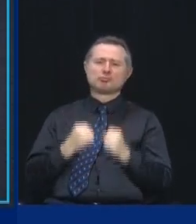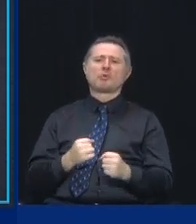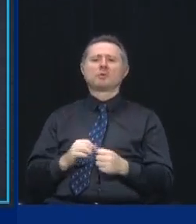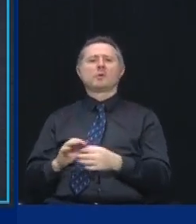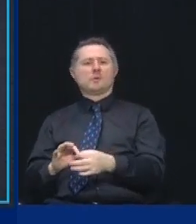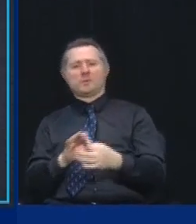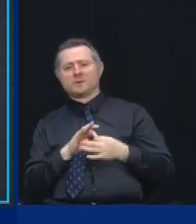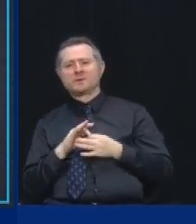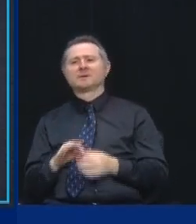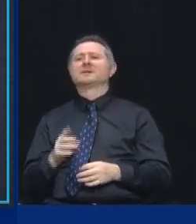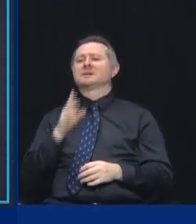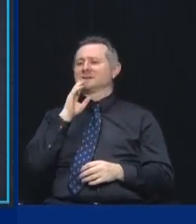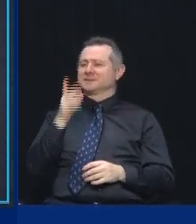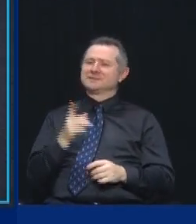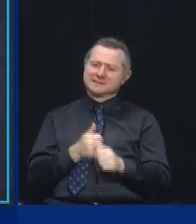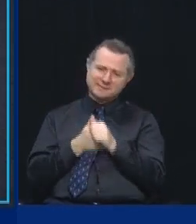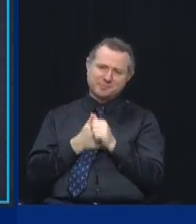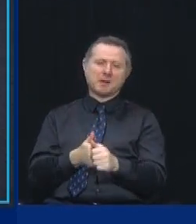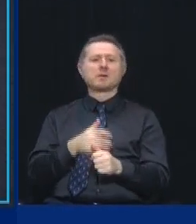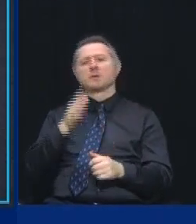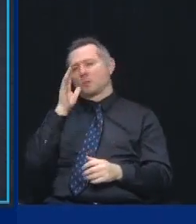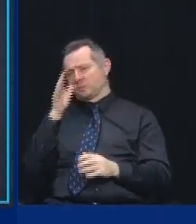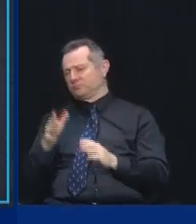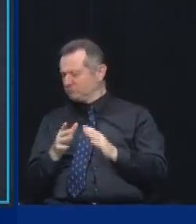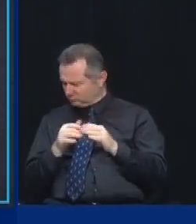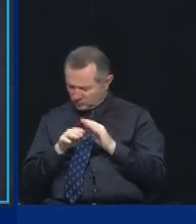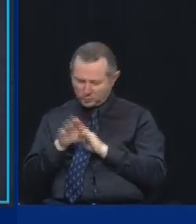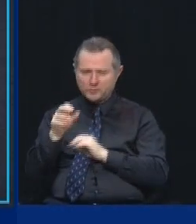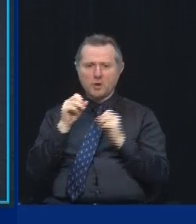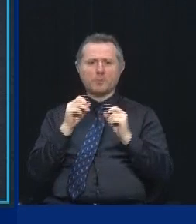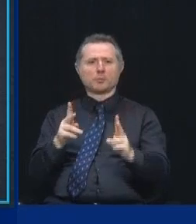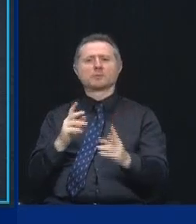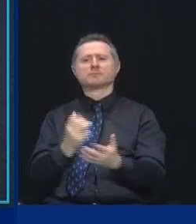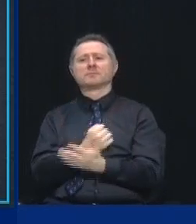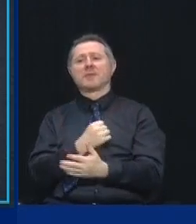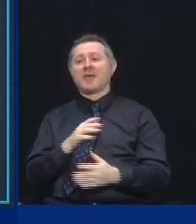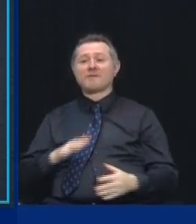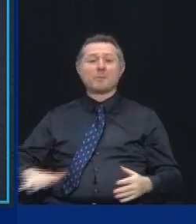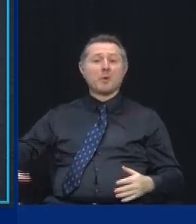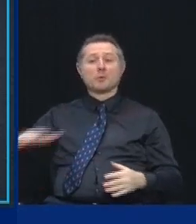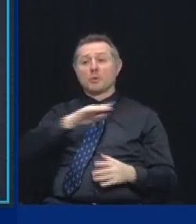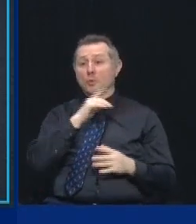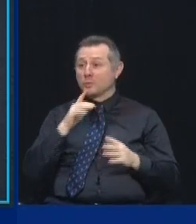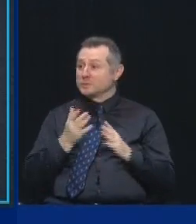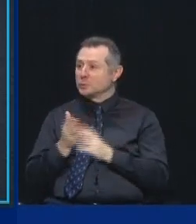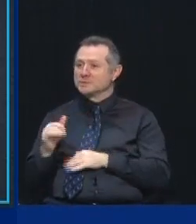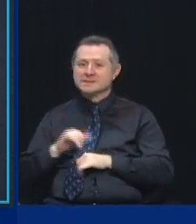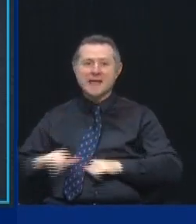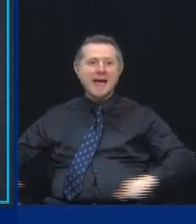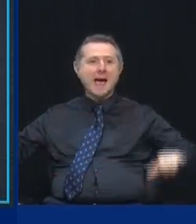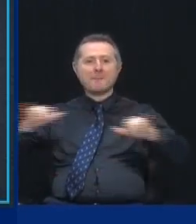AND WE'RE NOT JUST GOING TO GET UP. WE'RE GOING TO GET UP SMART AND STRONG AND UNITED. AND WE'RE GOING TO MAKE THIS A